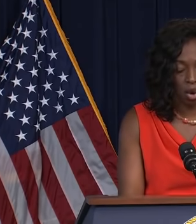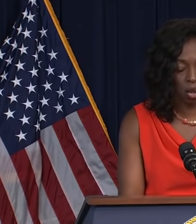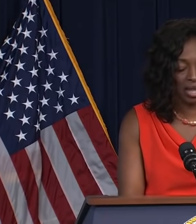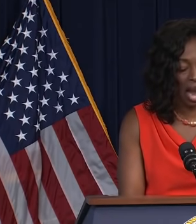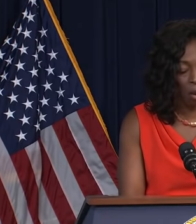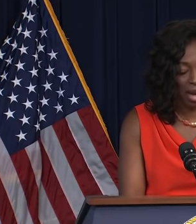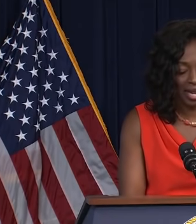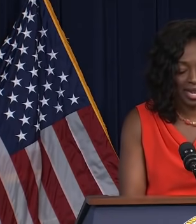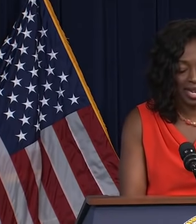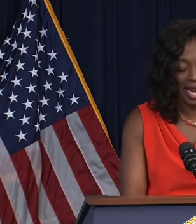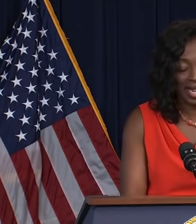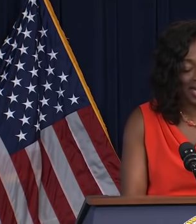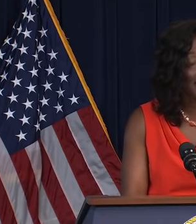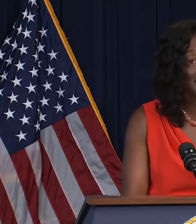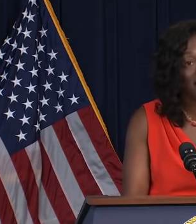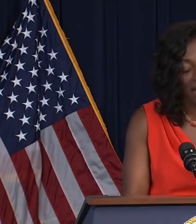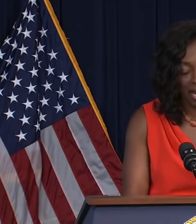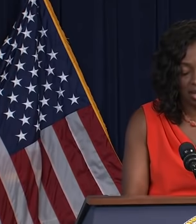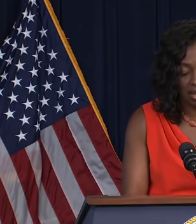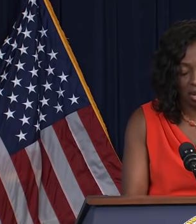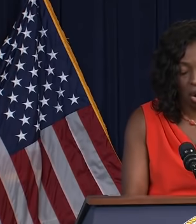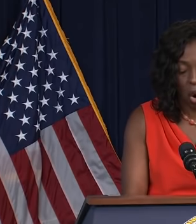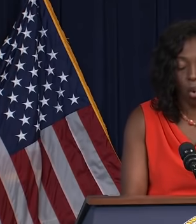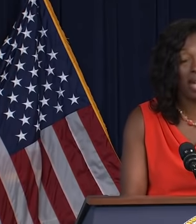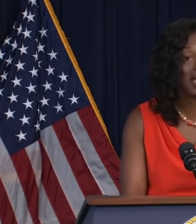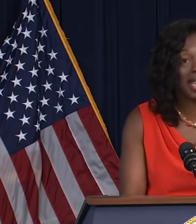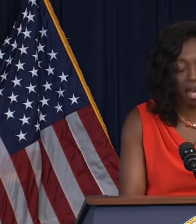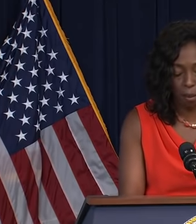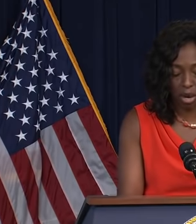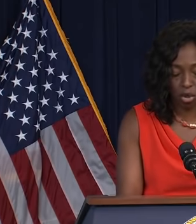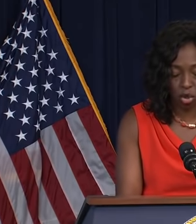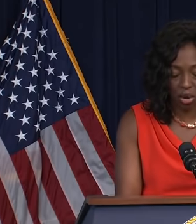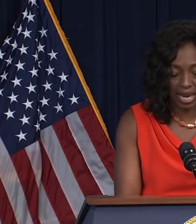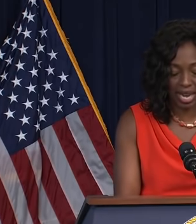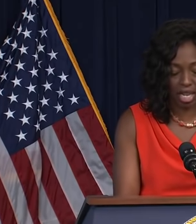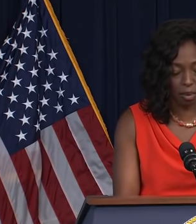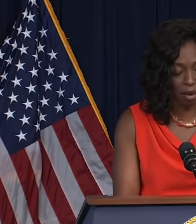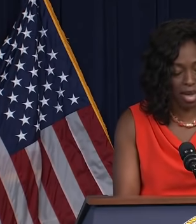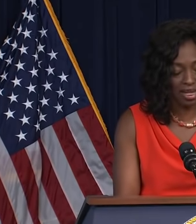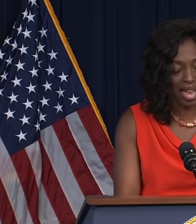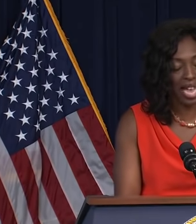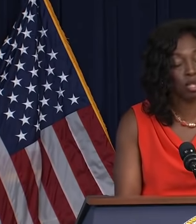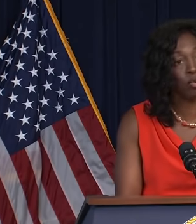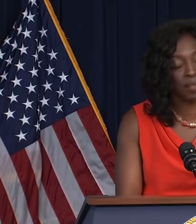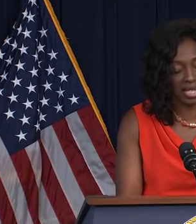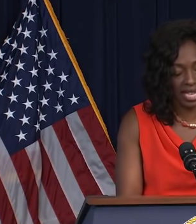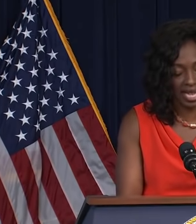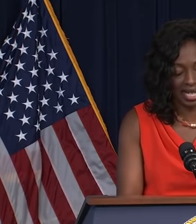persona and when the accident